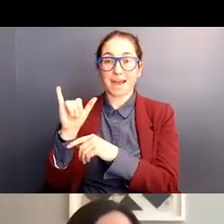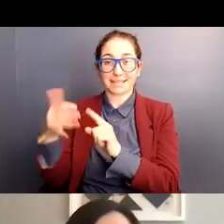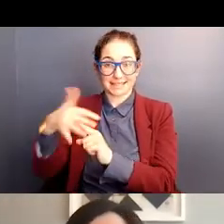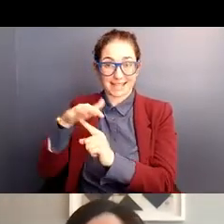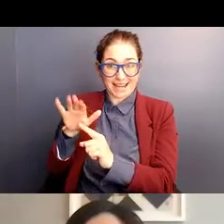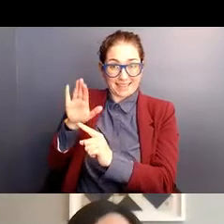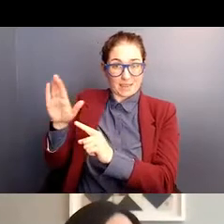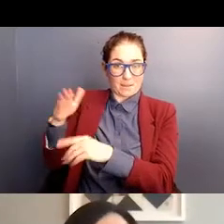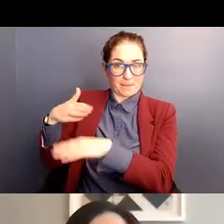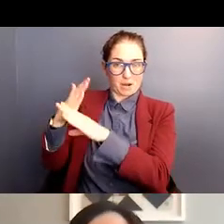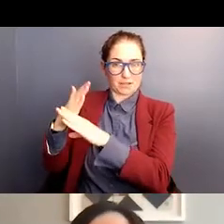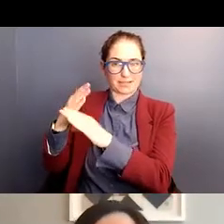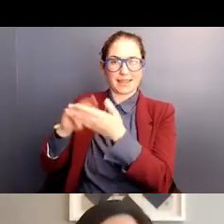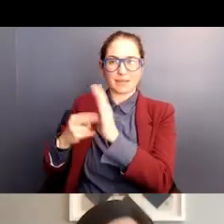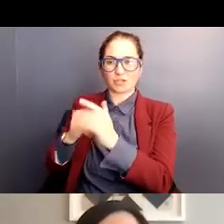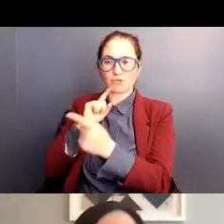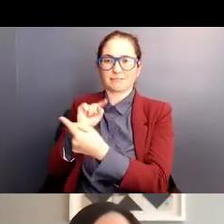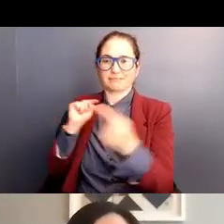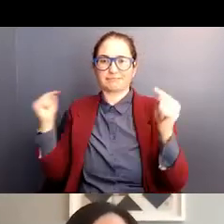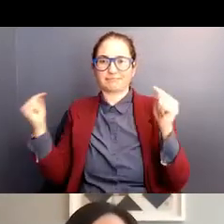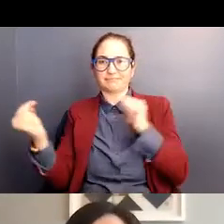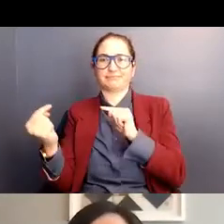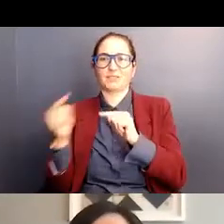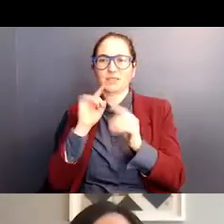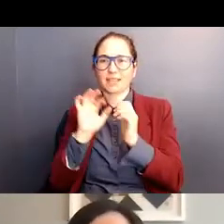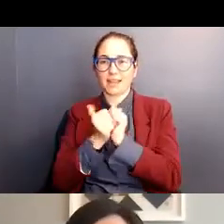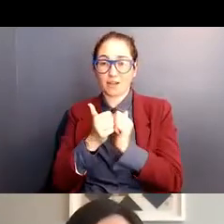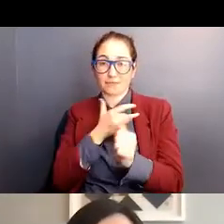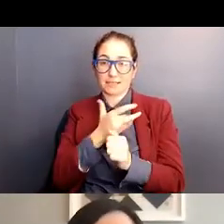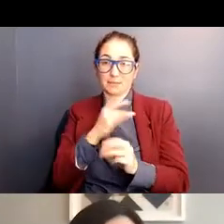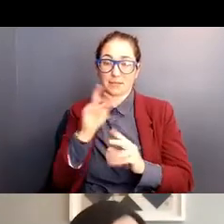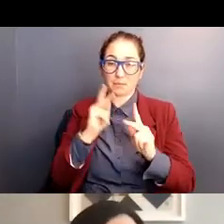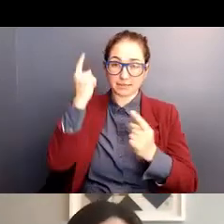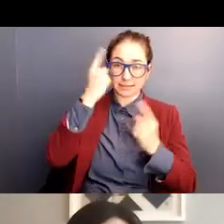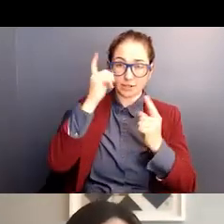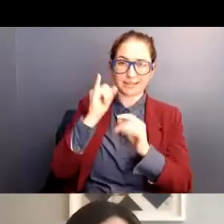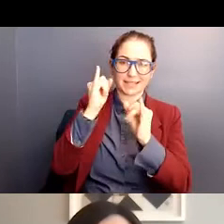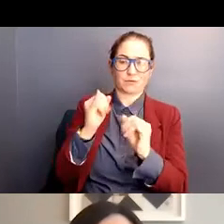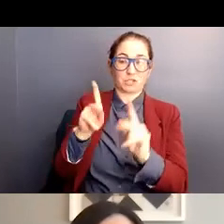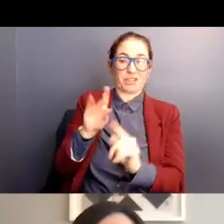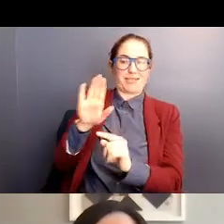turning on its head the way that traditionally disability was considered as an individual person's problem.